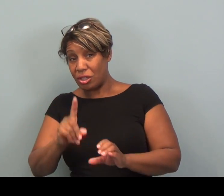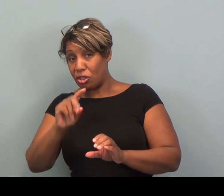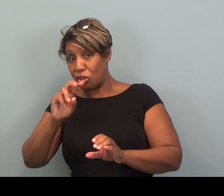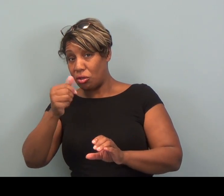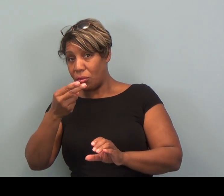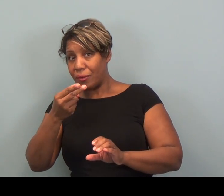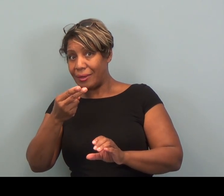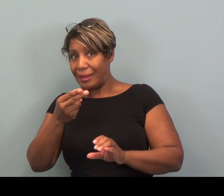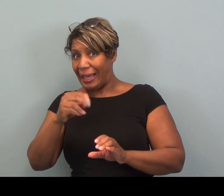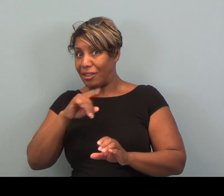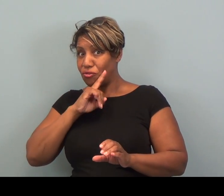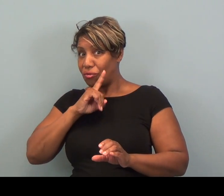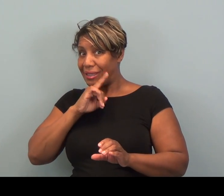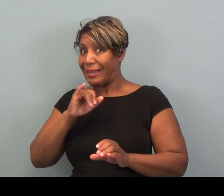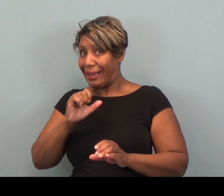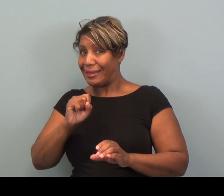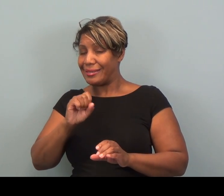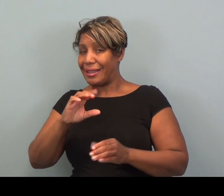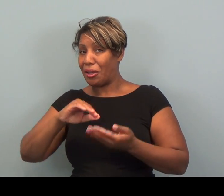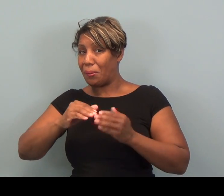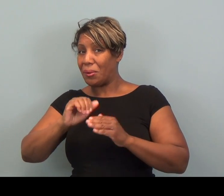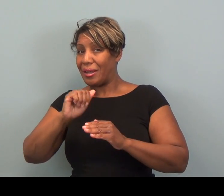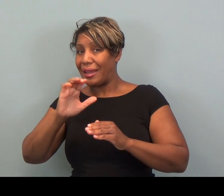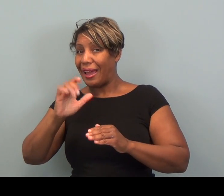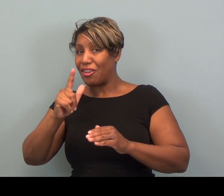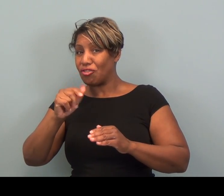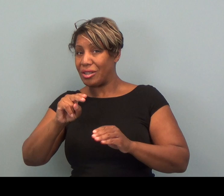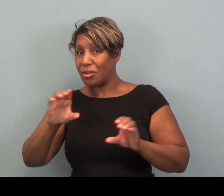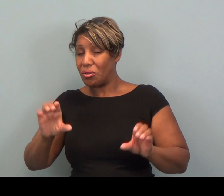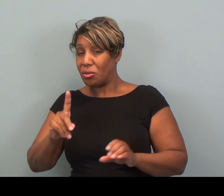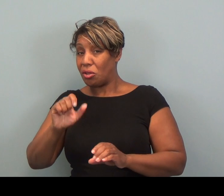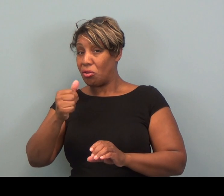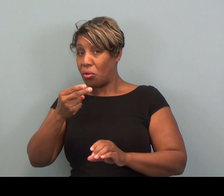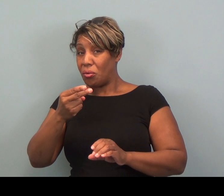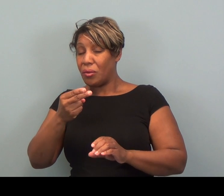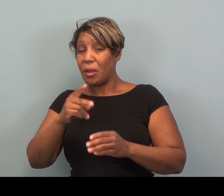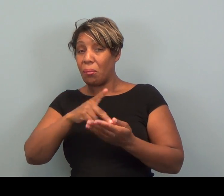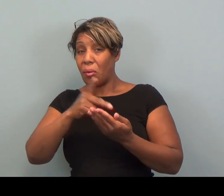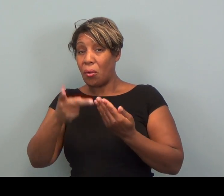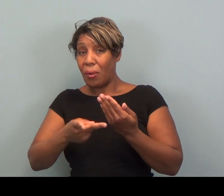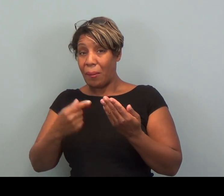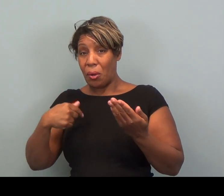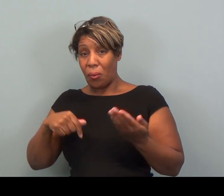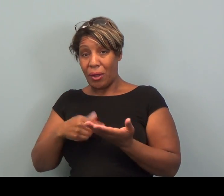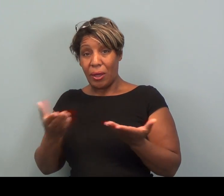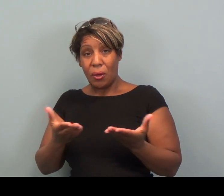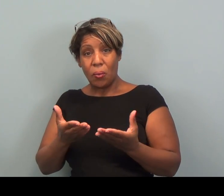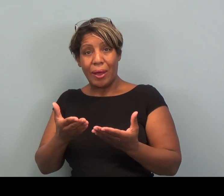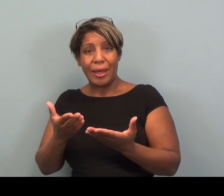and we are here to help you leverage your tax refund